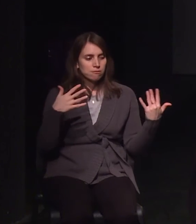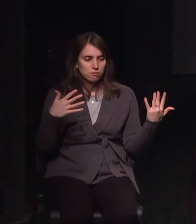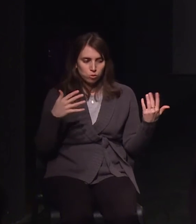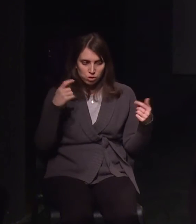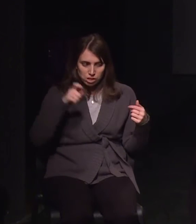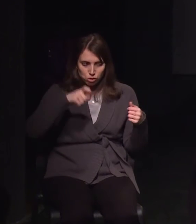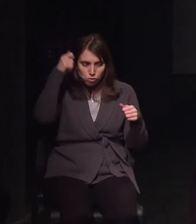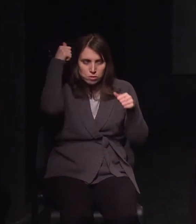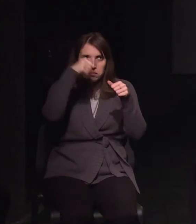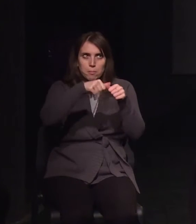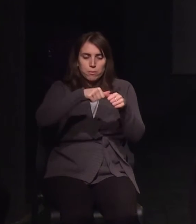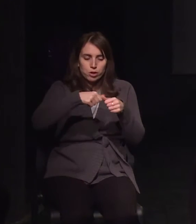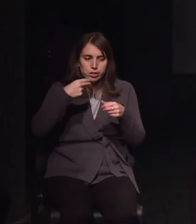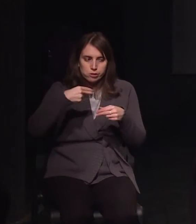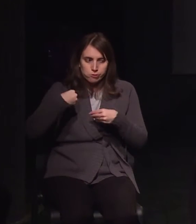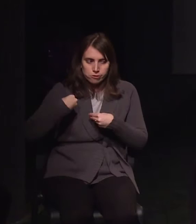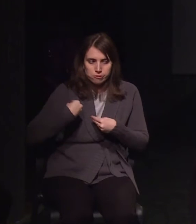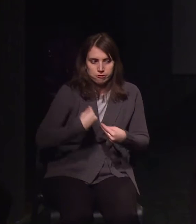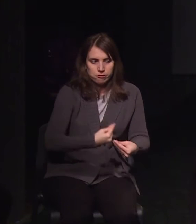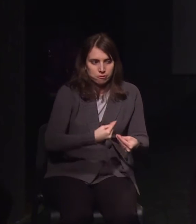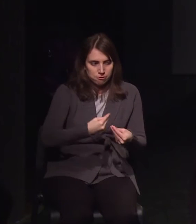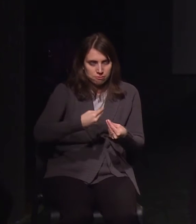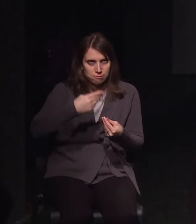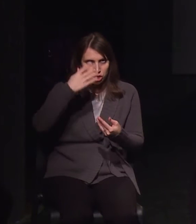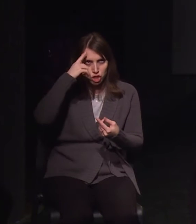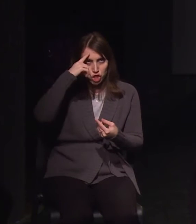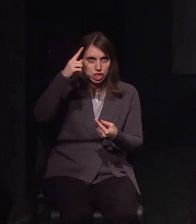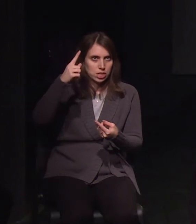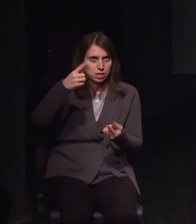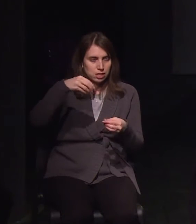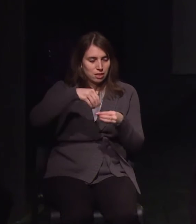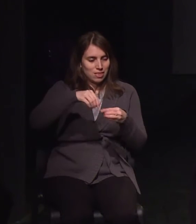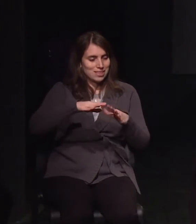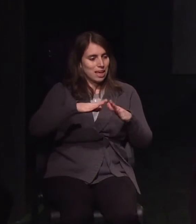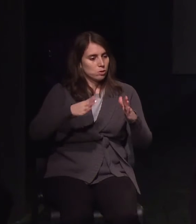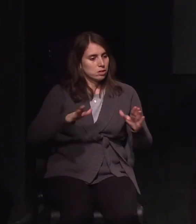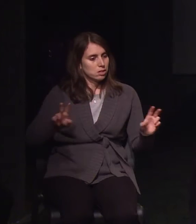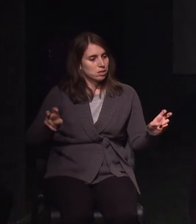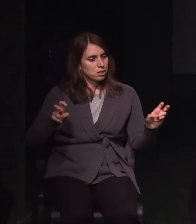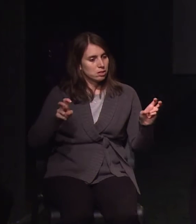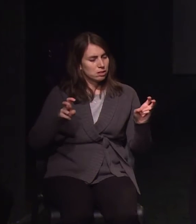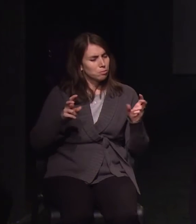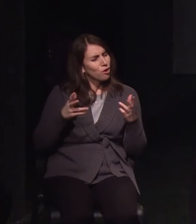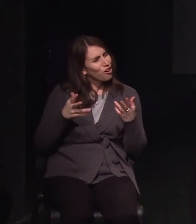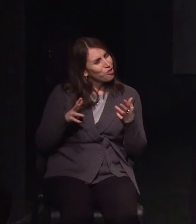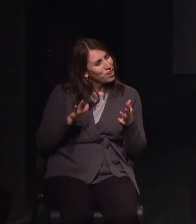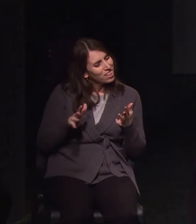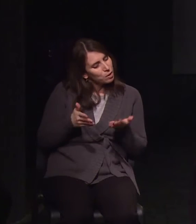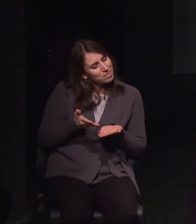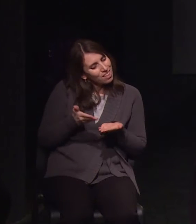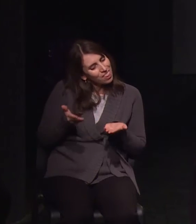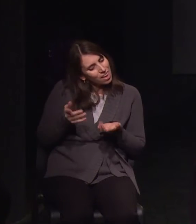But, already there was a thing going on. Dancers started to go to school on the Mondays, on the day off.